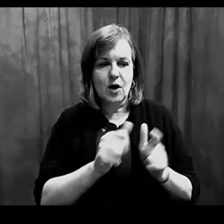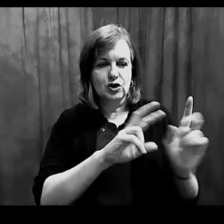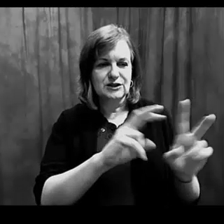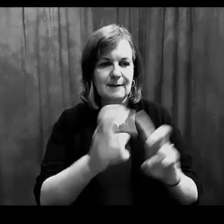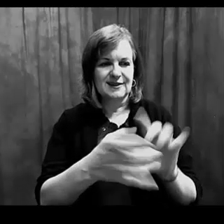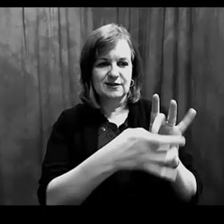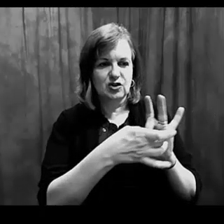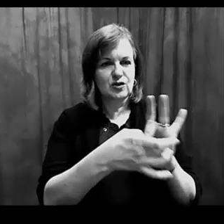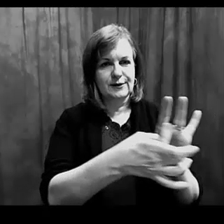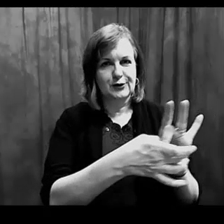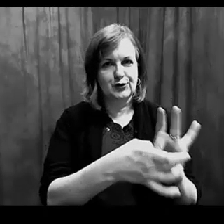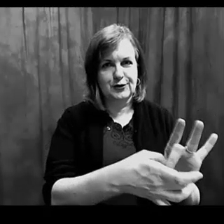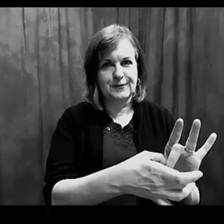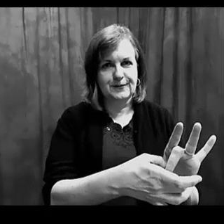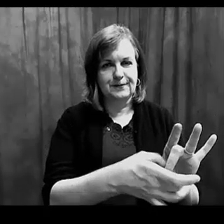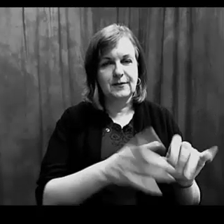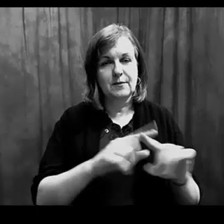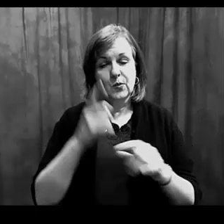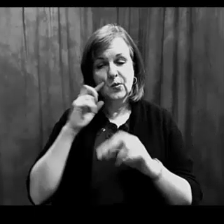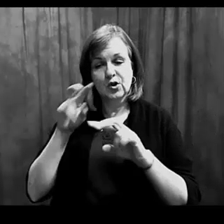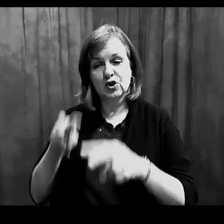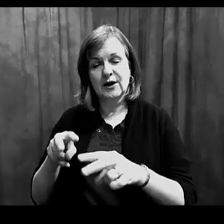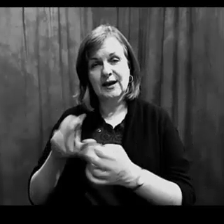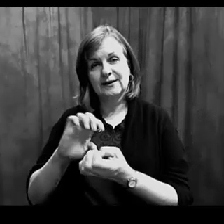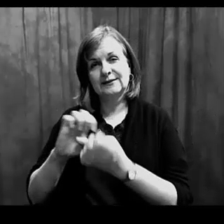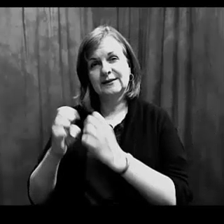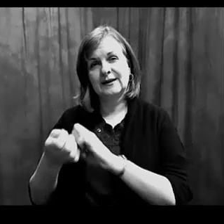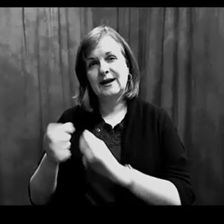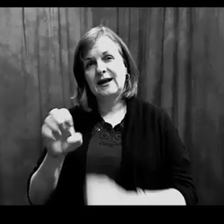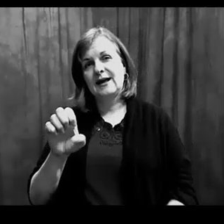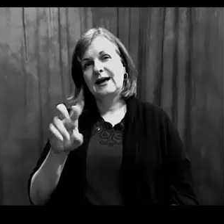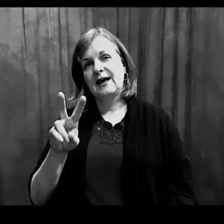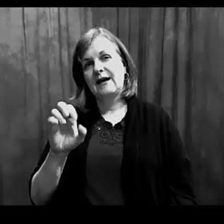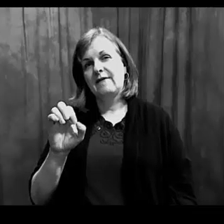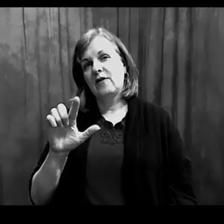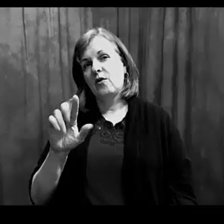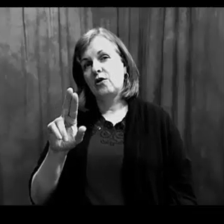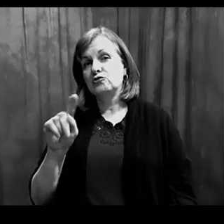that are going to bring together a lot of smaller topics but when we look at